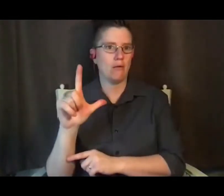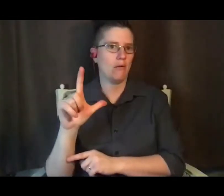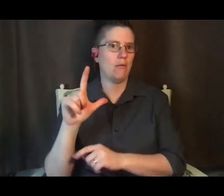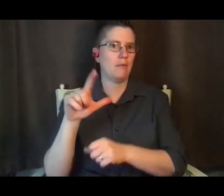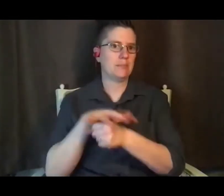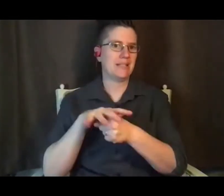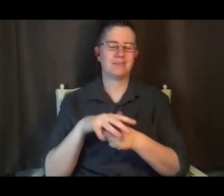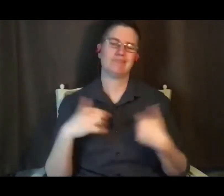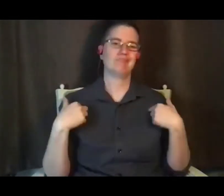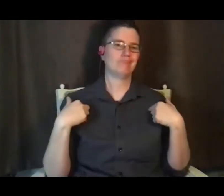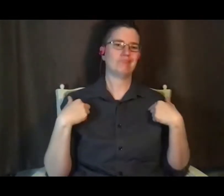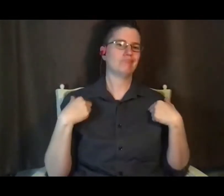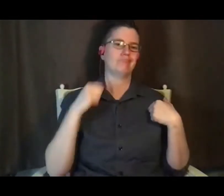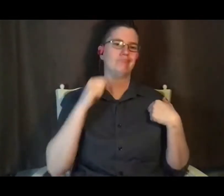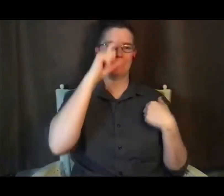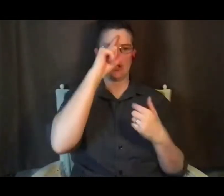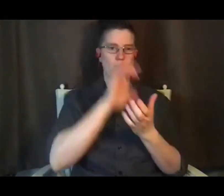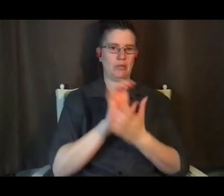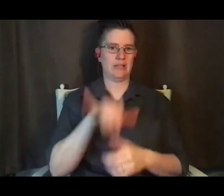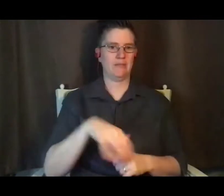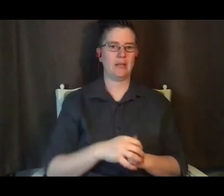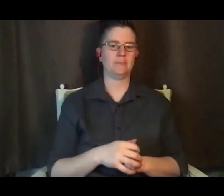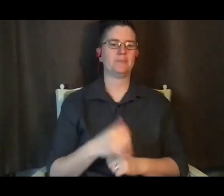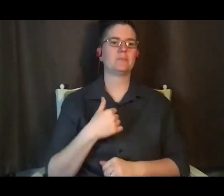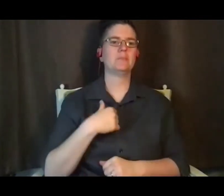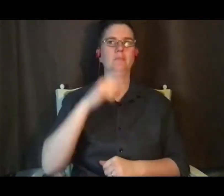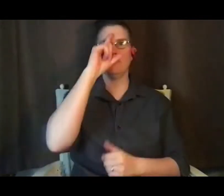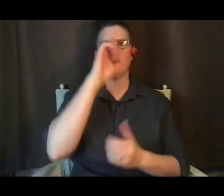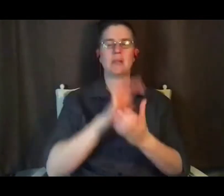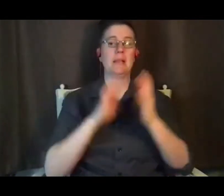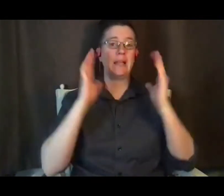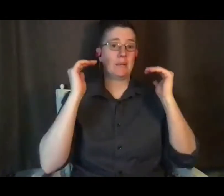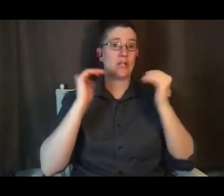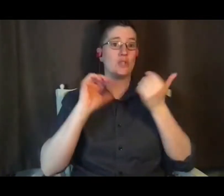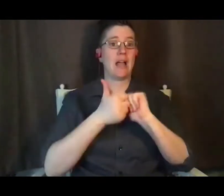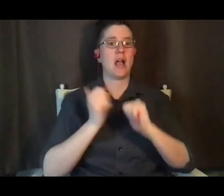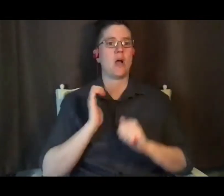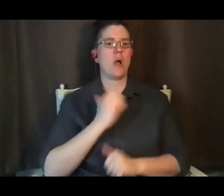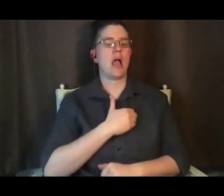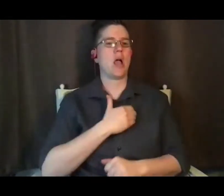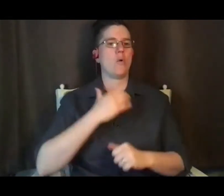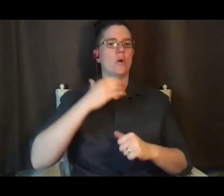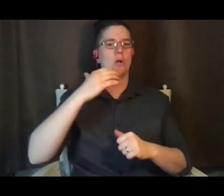that i believe that expectations of the ways that our body minds are supposed to look the ways that